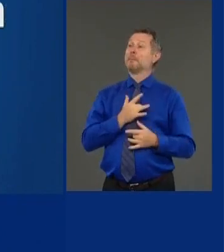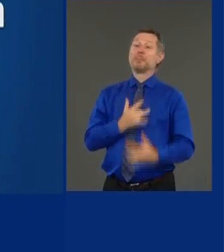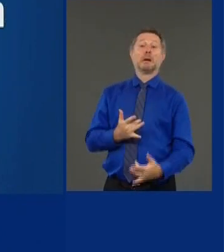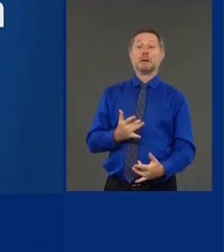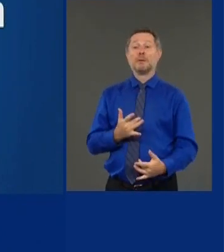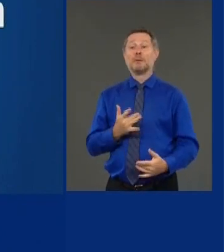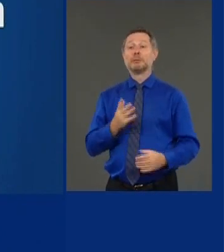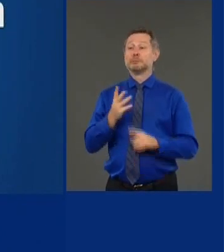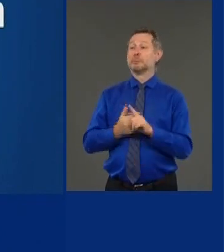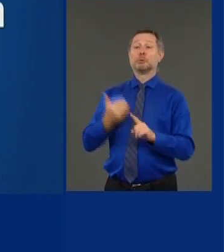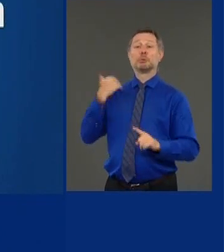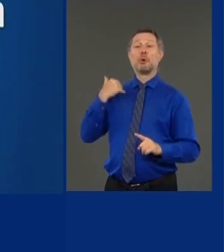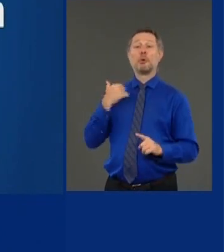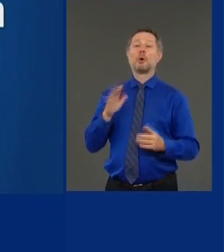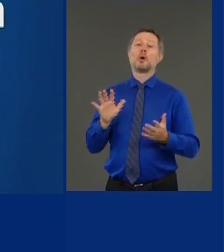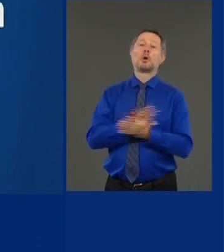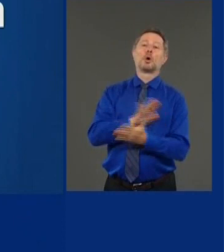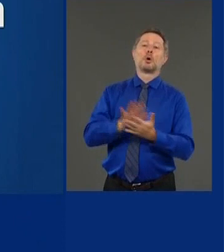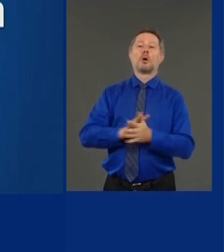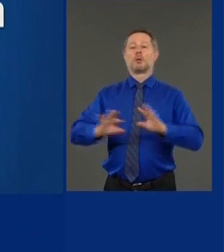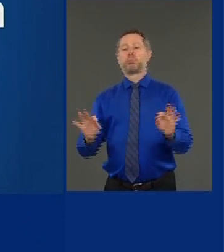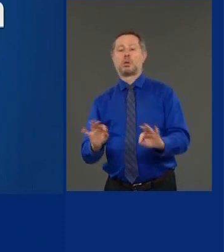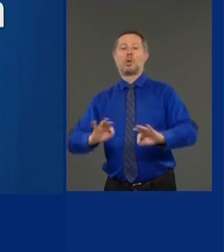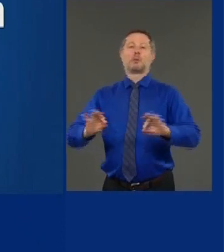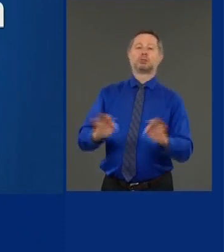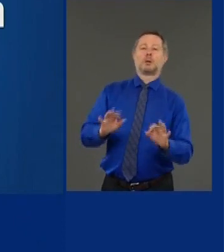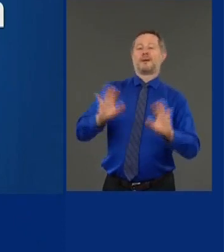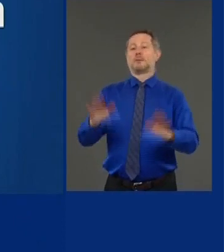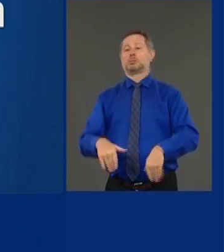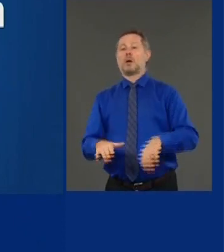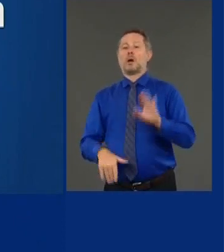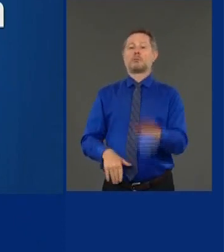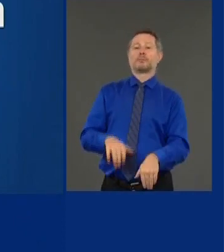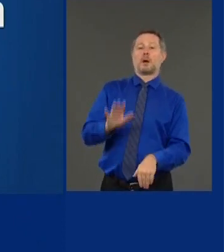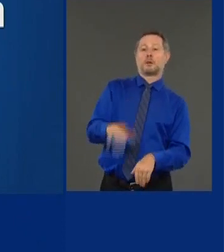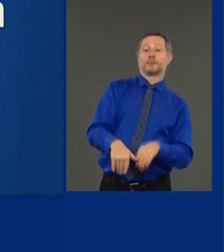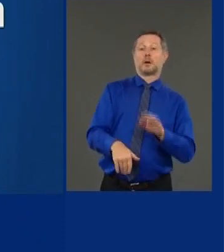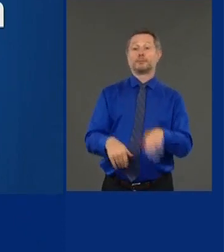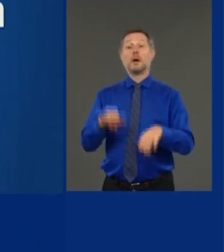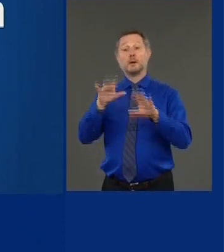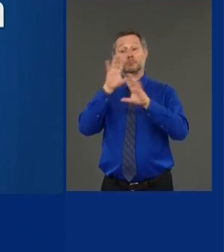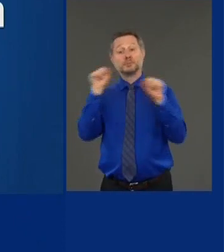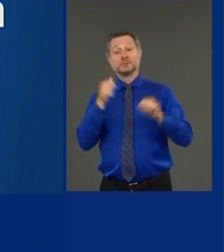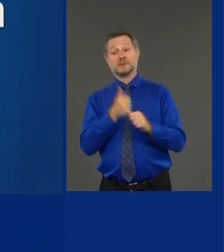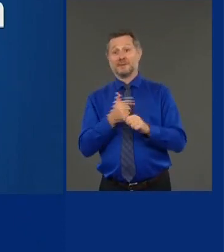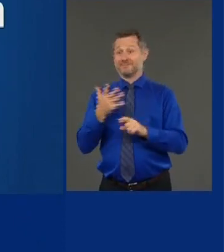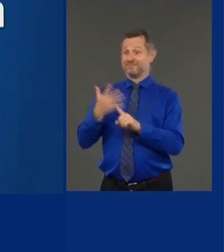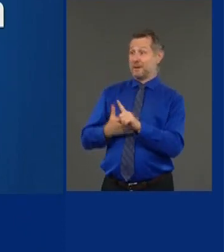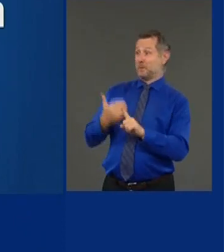WERE SAYING YOU SHOULD TAKE. BUT THAT'S WHAT THE PRESIDENT OF THE UNITED STATES WAS SAYING SIX